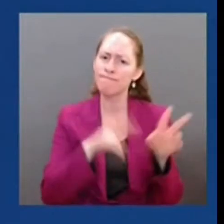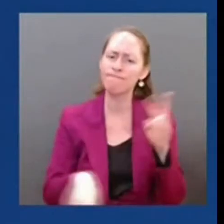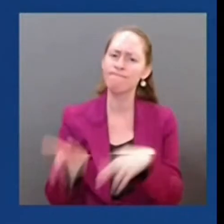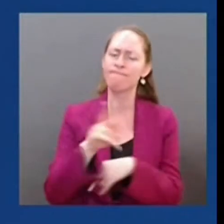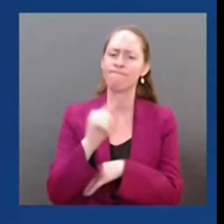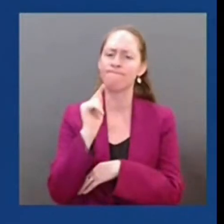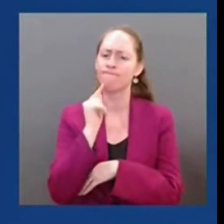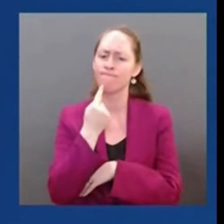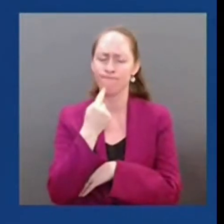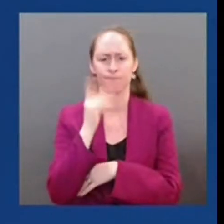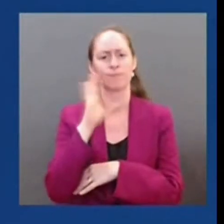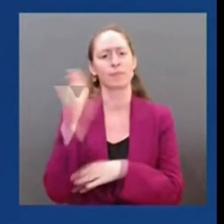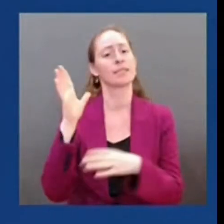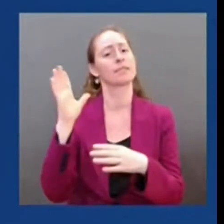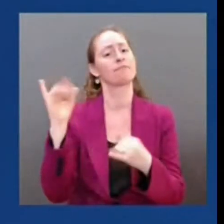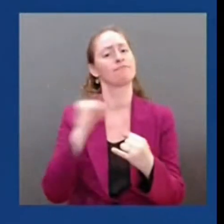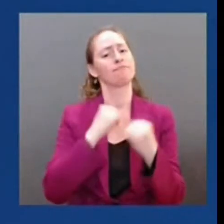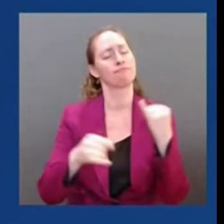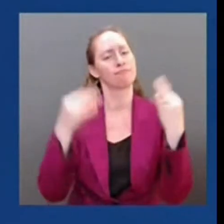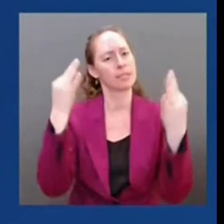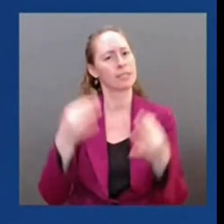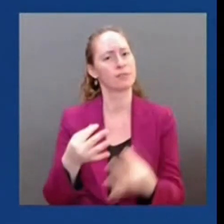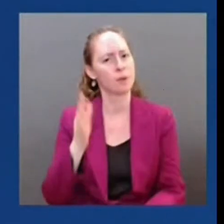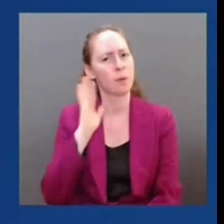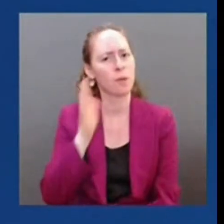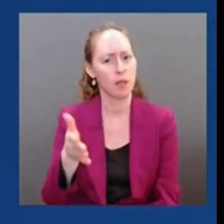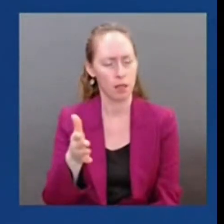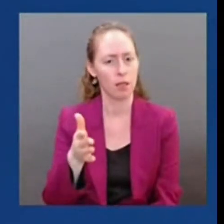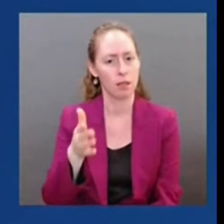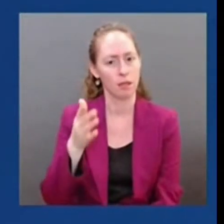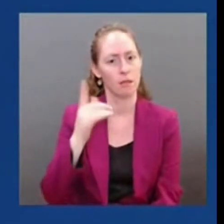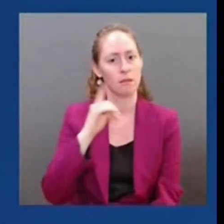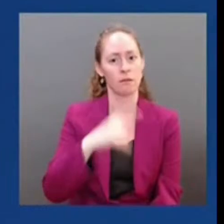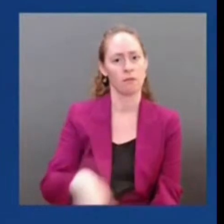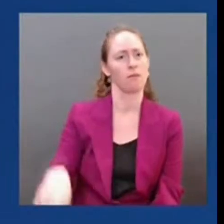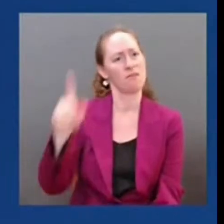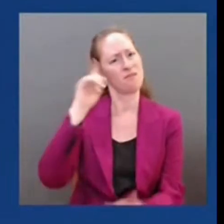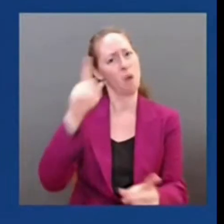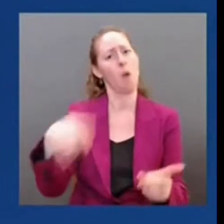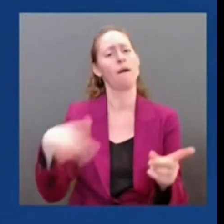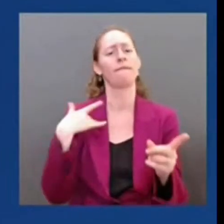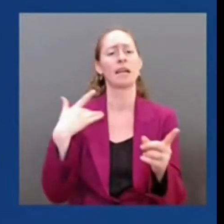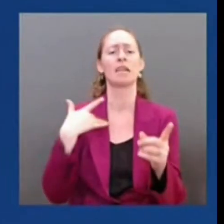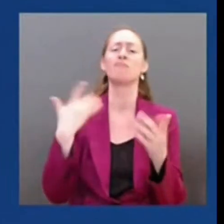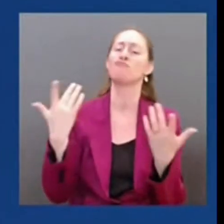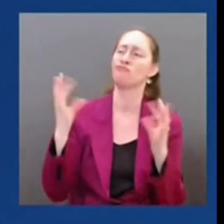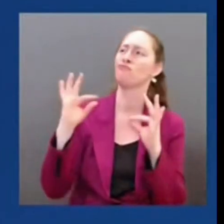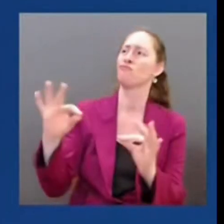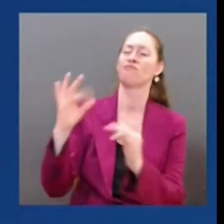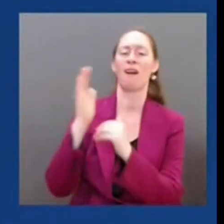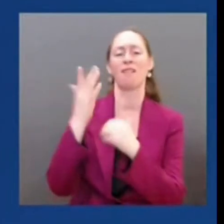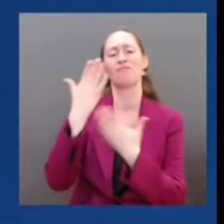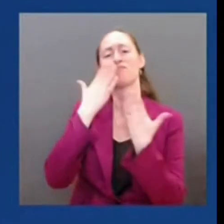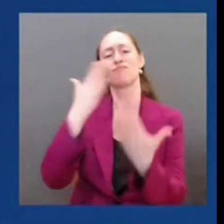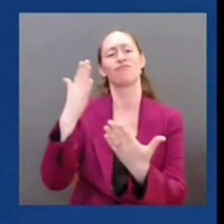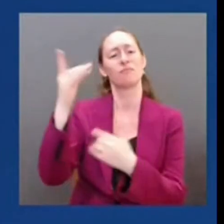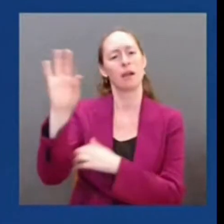DECISION THAT THE UNITED STATES PUBLIC WILL FEEL COMFORTABLE ABOUT BECAUSE THEY DID IT CORRECTLY AND PUT ALL THEIR